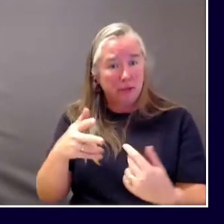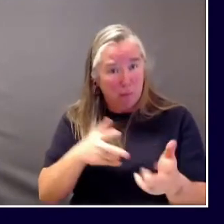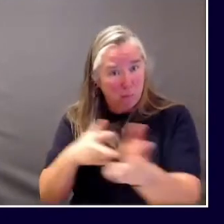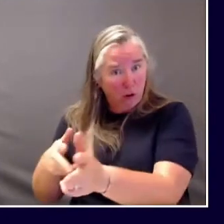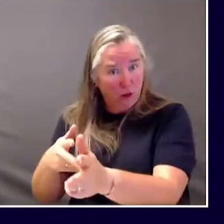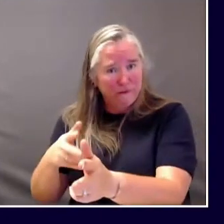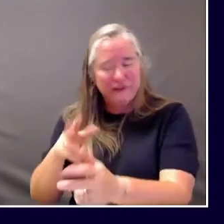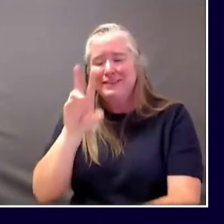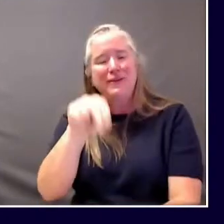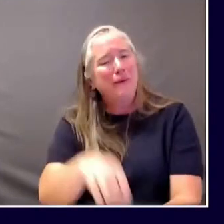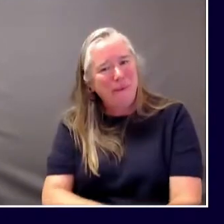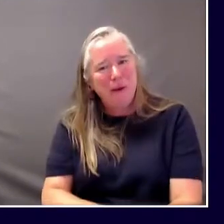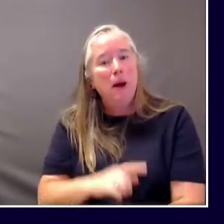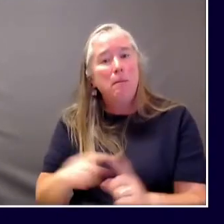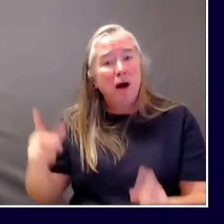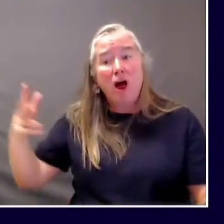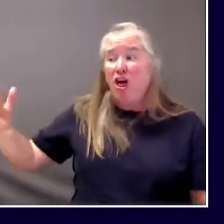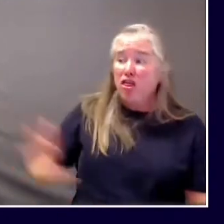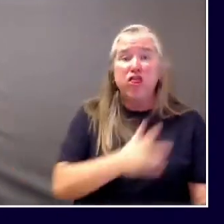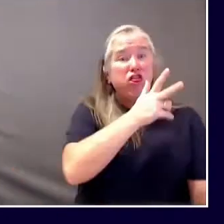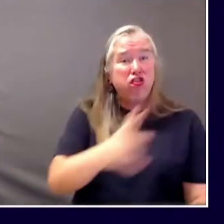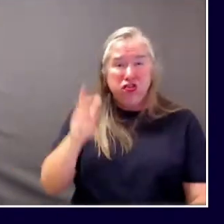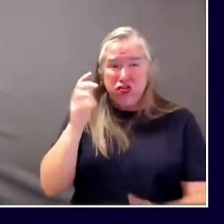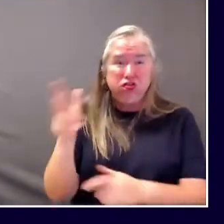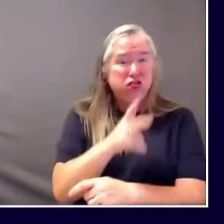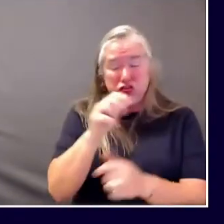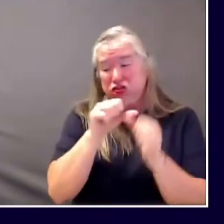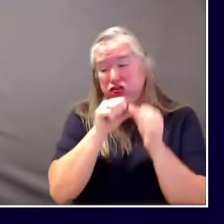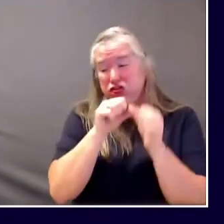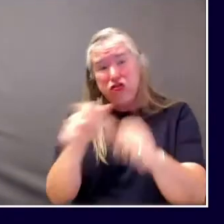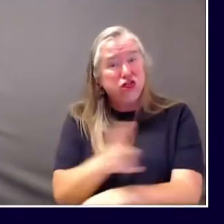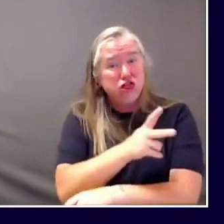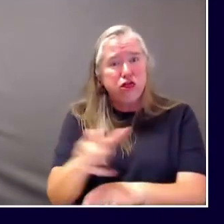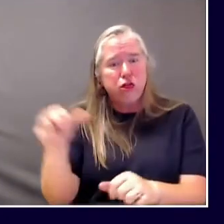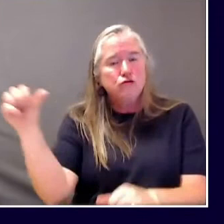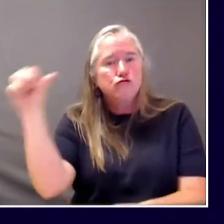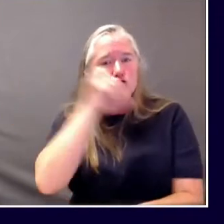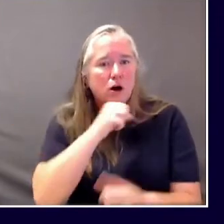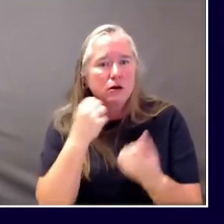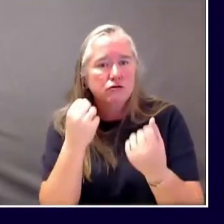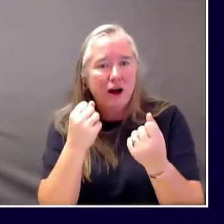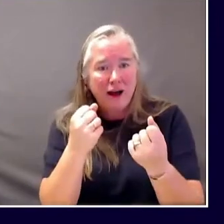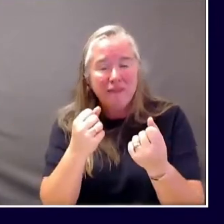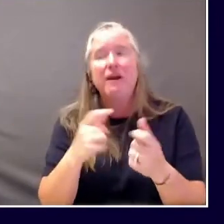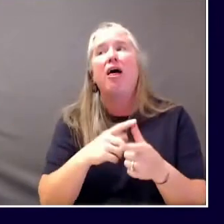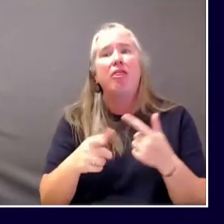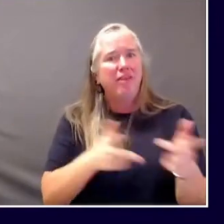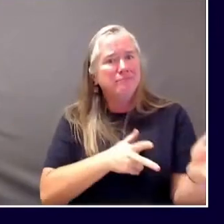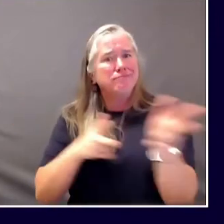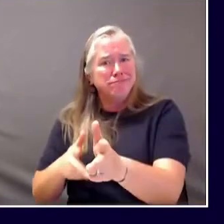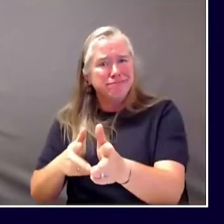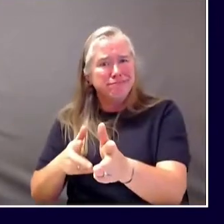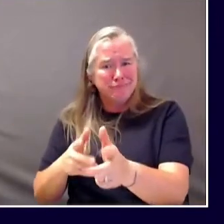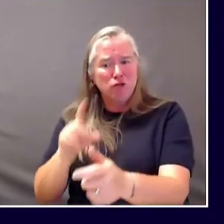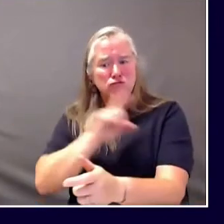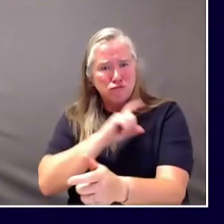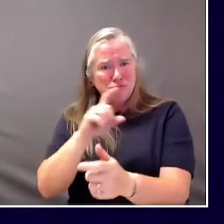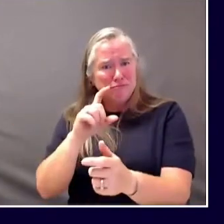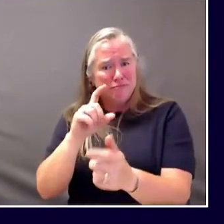other people on the road when somebody is drunken weaving